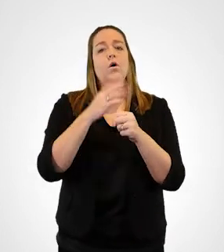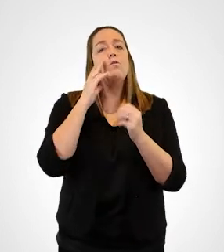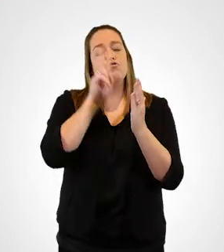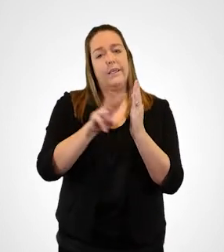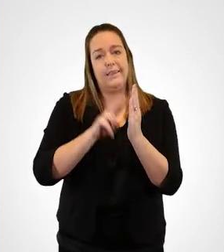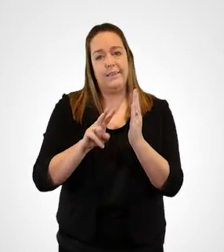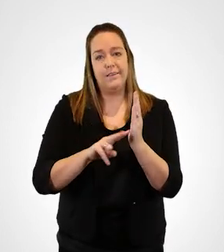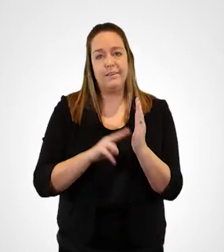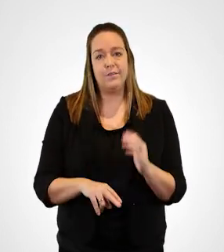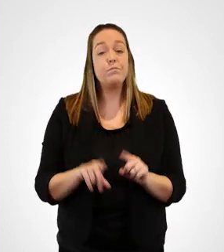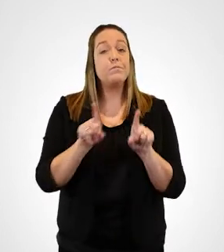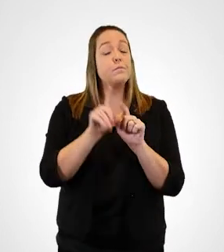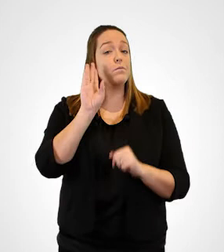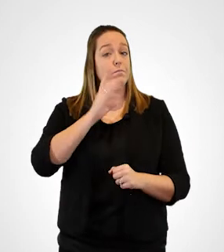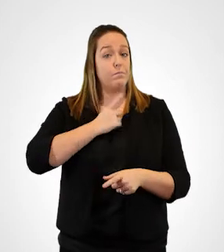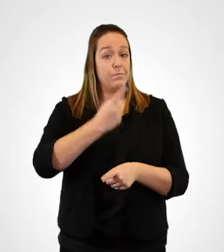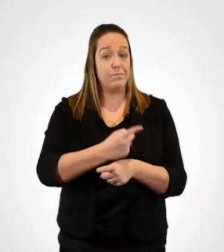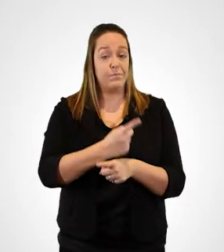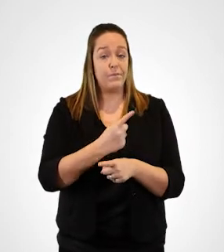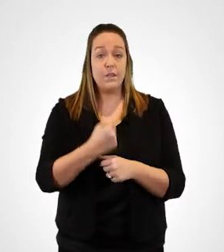And again, as I was saying last time, the real question is